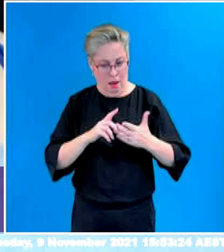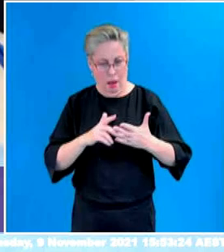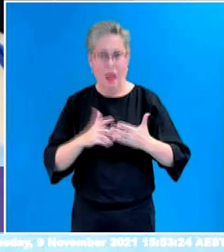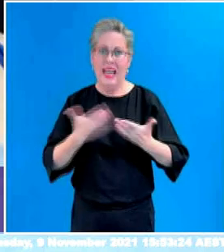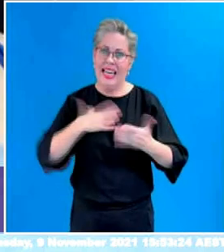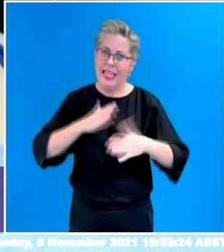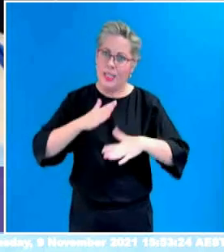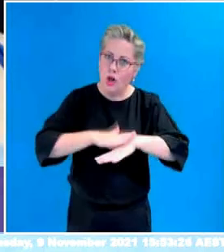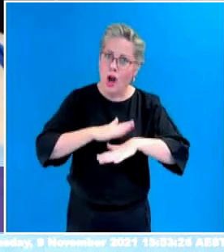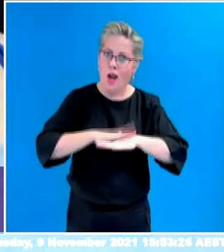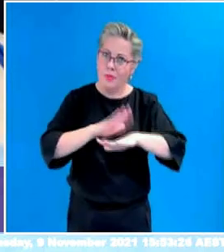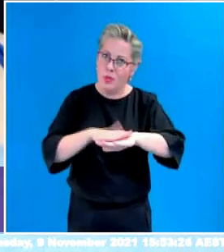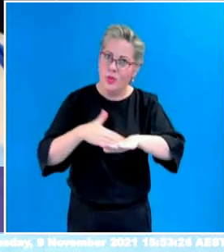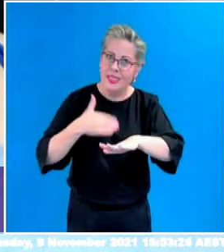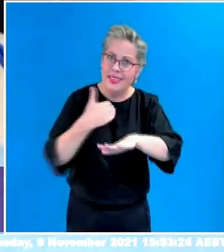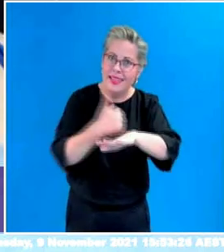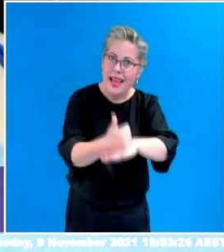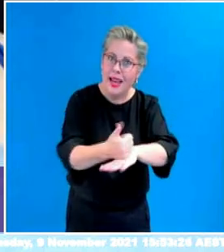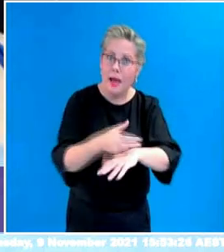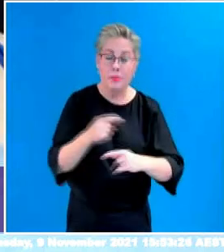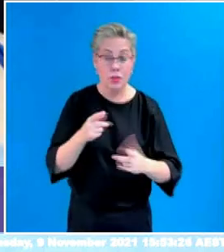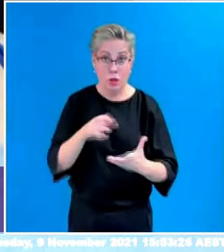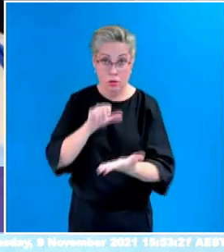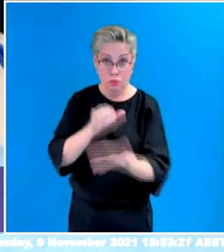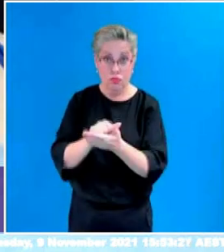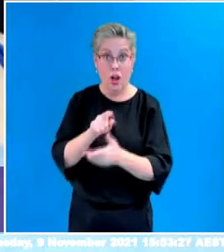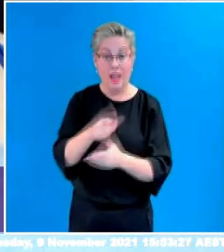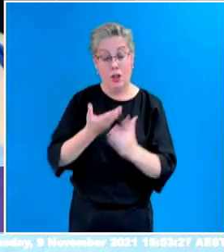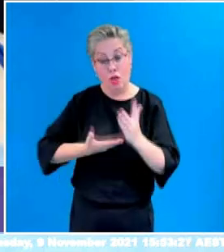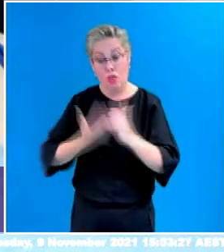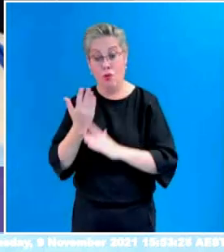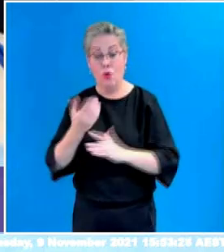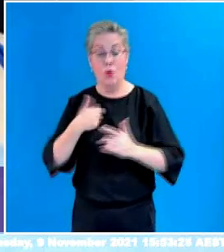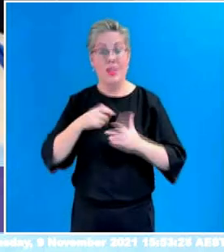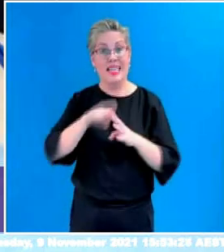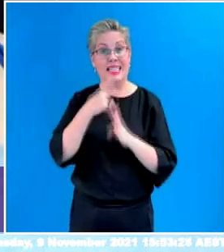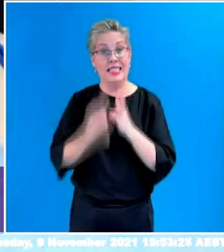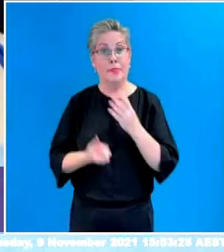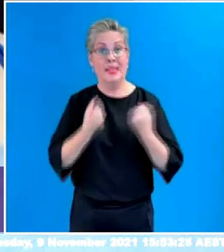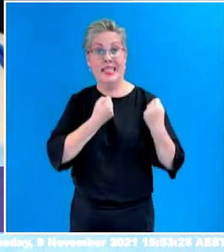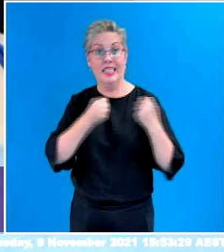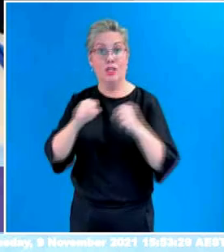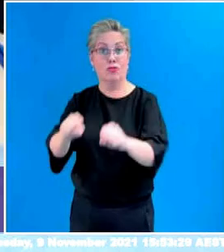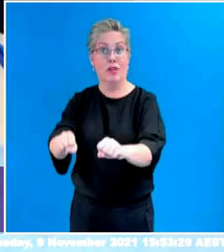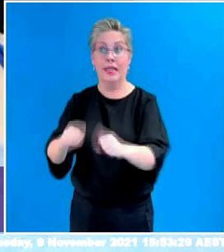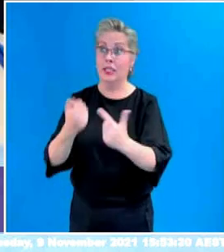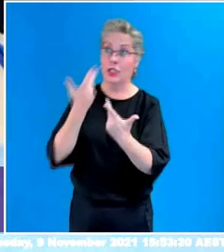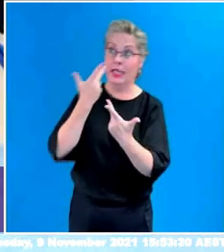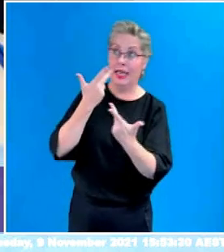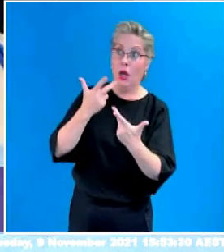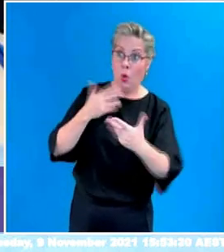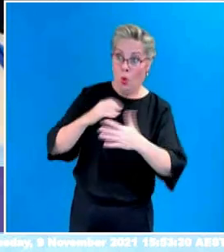the life of the Strategy that demonstrate, I think, in a practical way